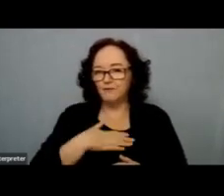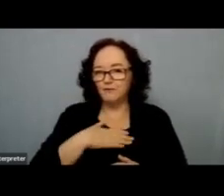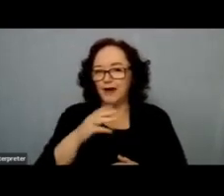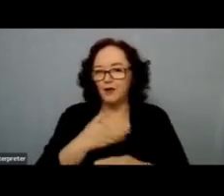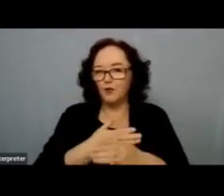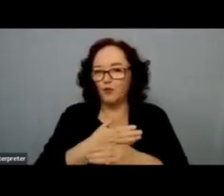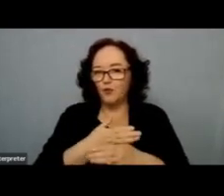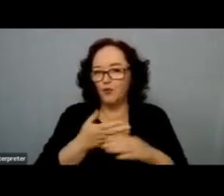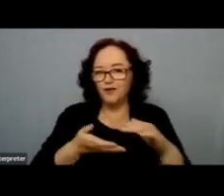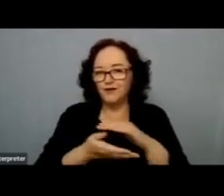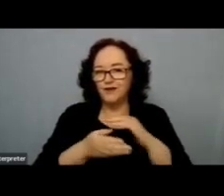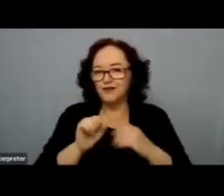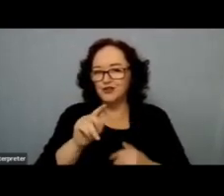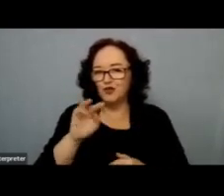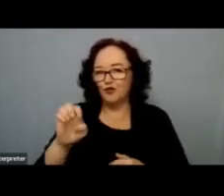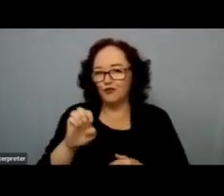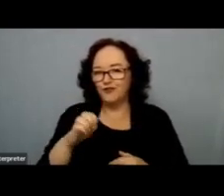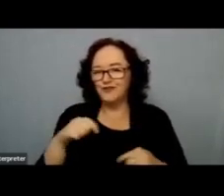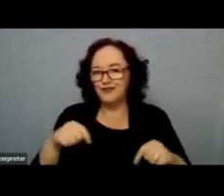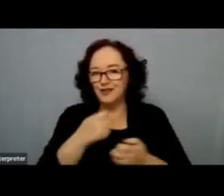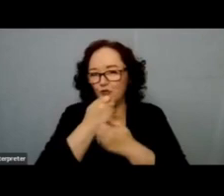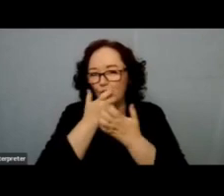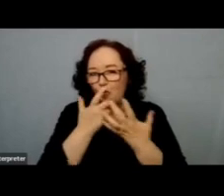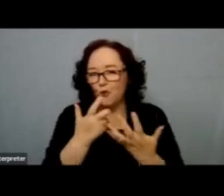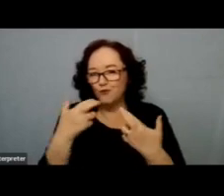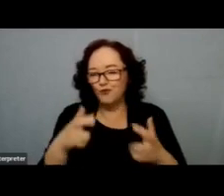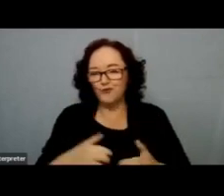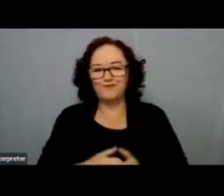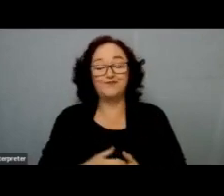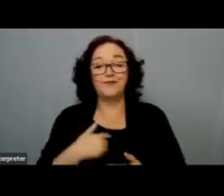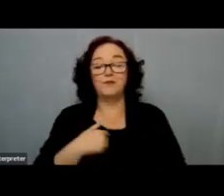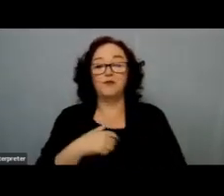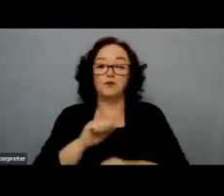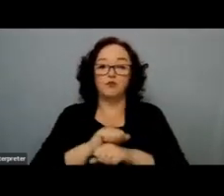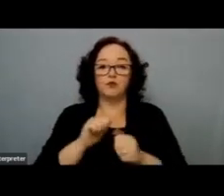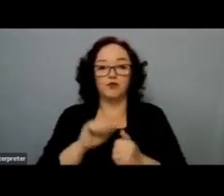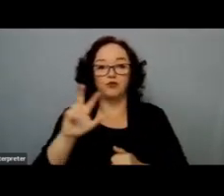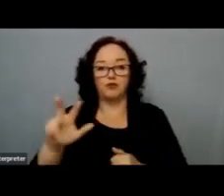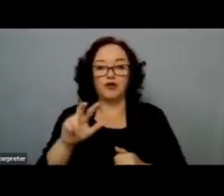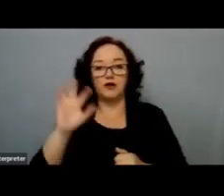warm room here. So I work in three federal grants that have to do with screening for brain